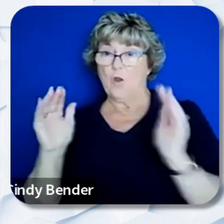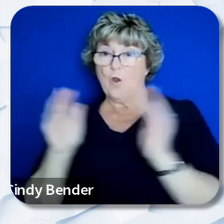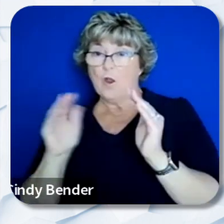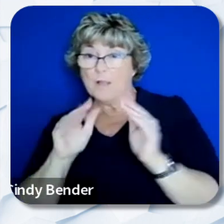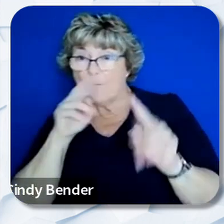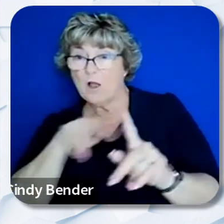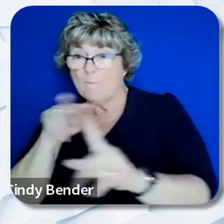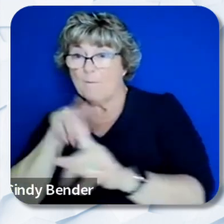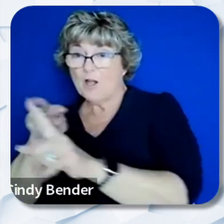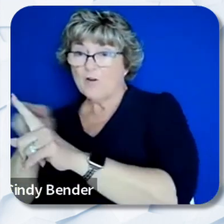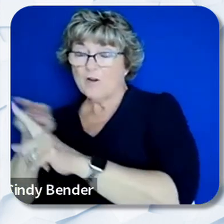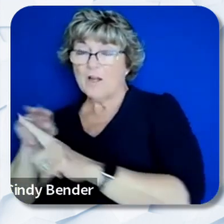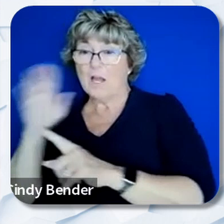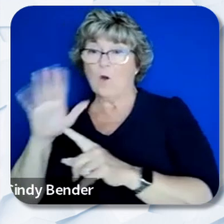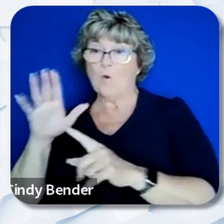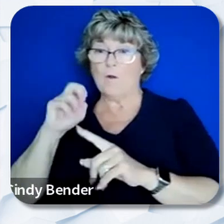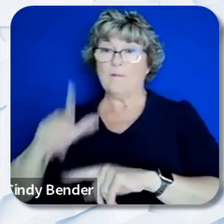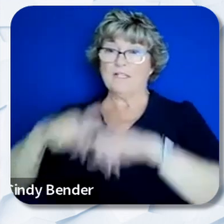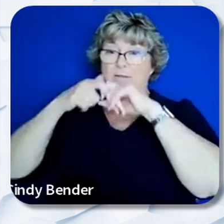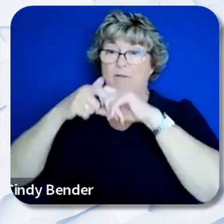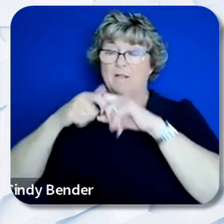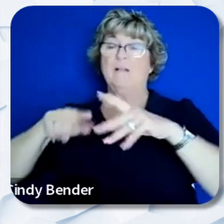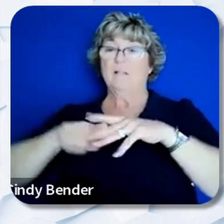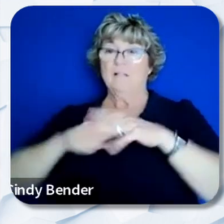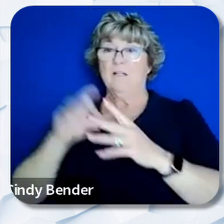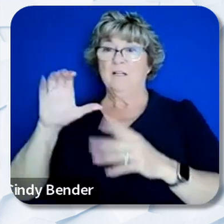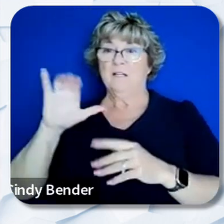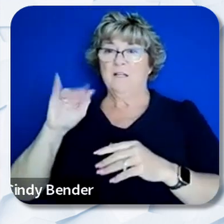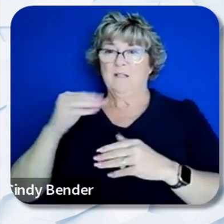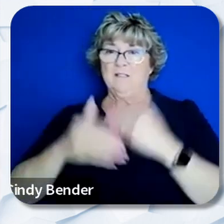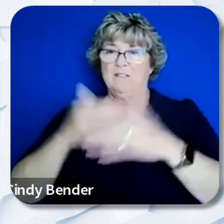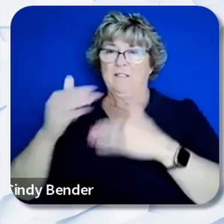will be suspended, and you will start the CIM process. You're sort of jump starting